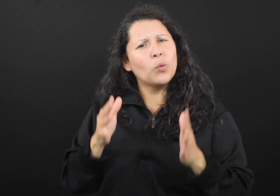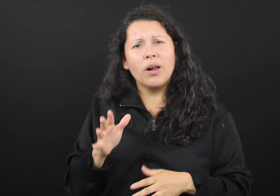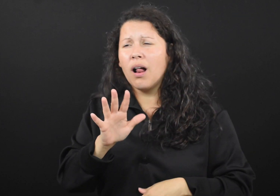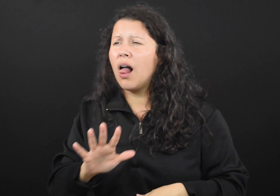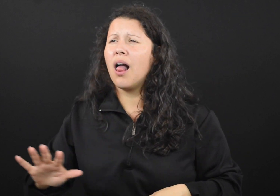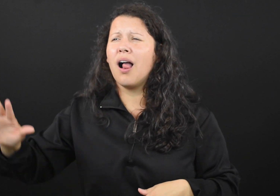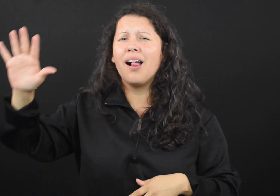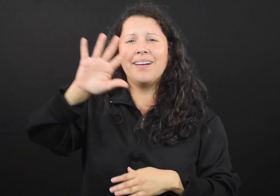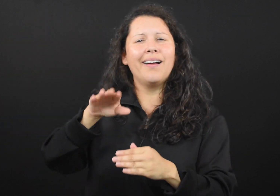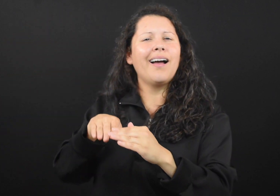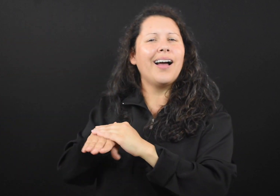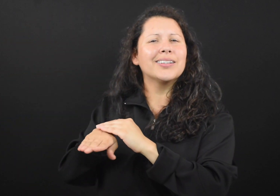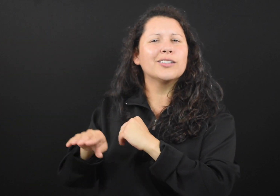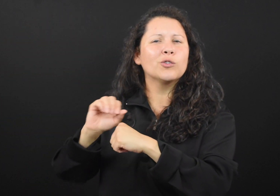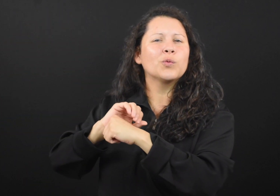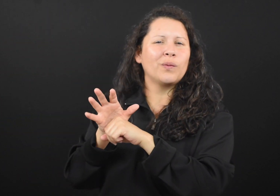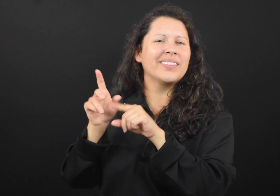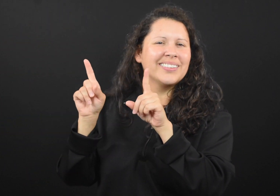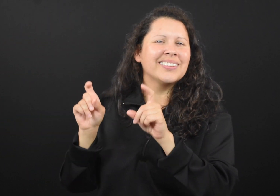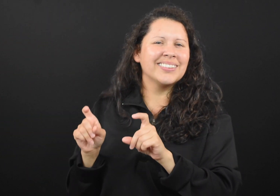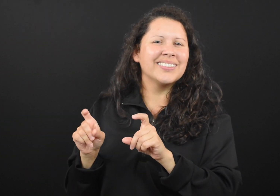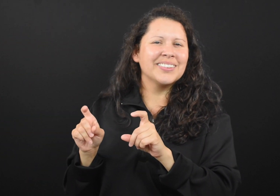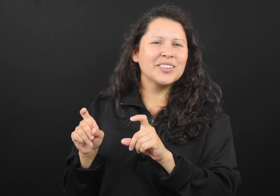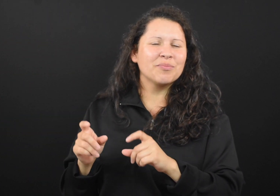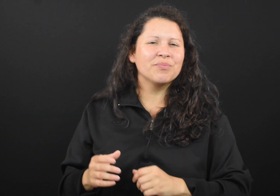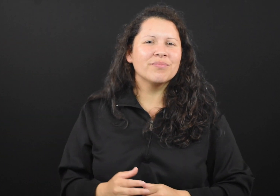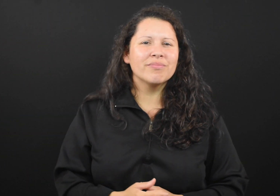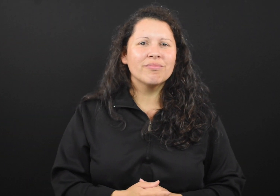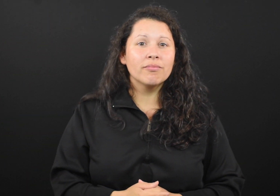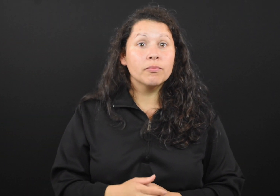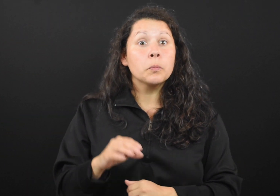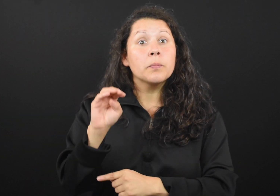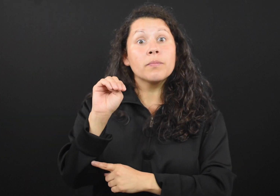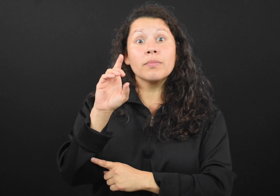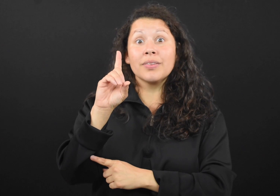barrier,” and helps ensure that COVID-19 testing is accessible to all Minnesotans.